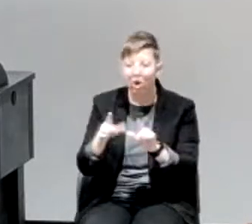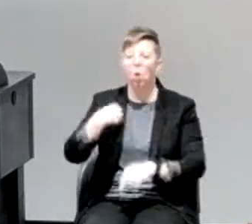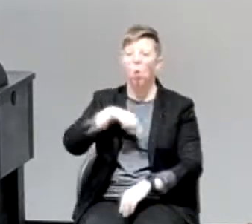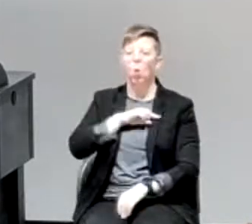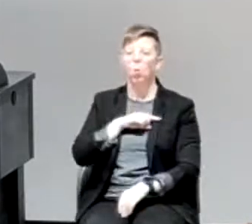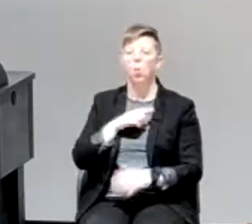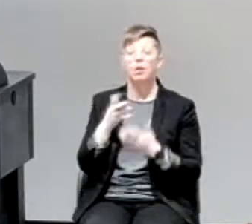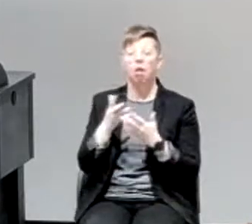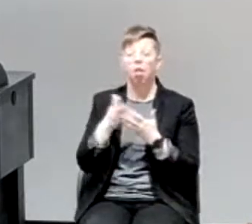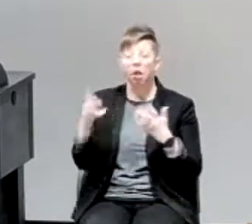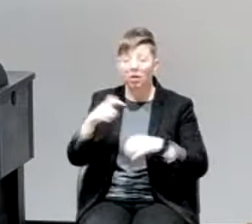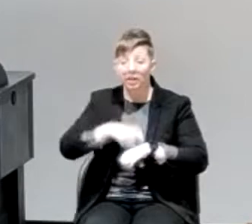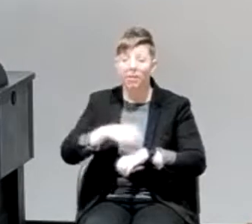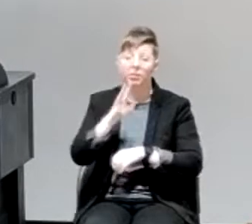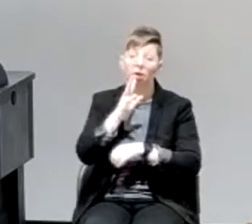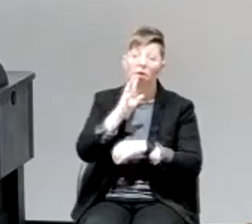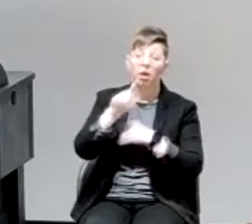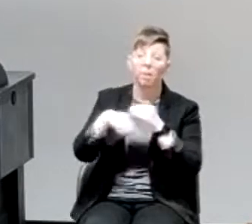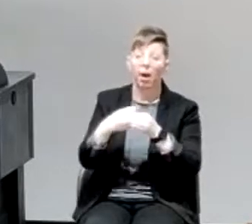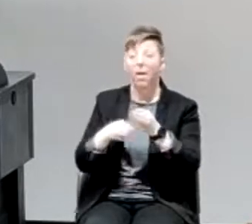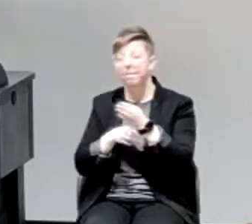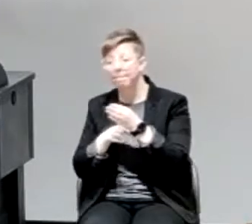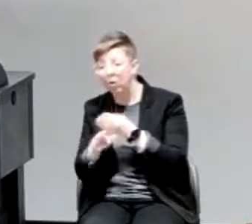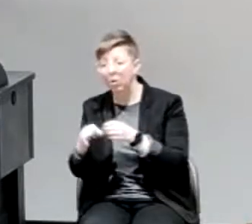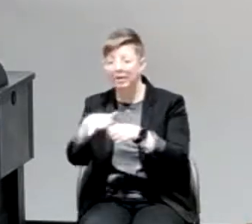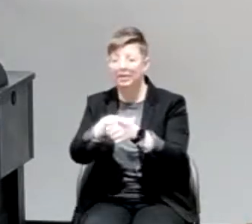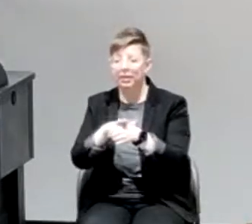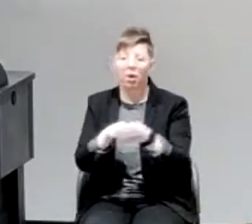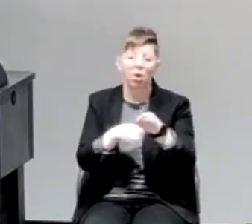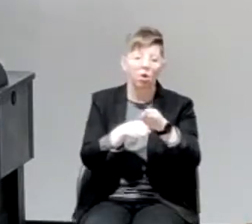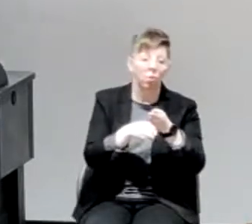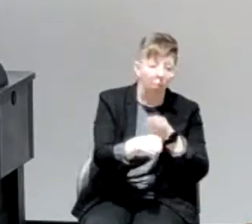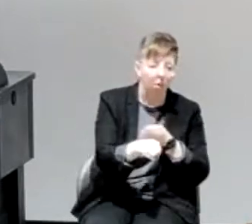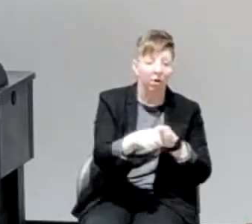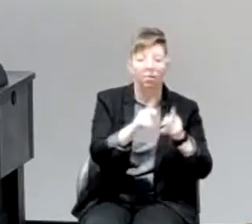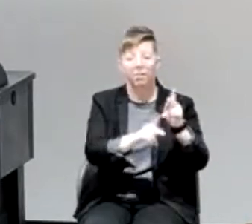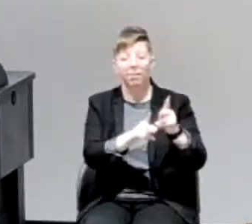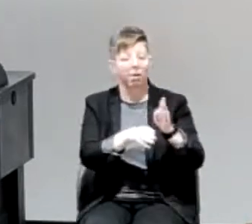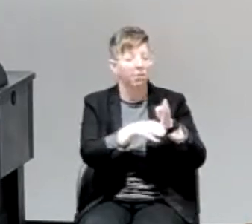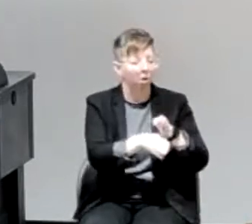Twenty years ago I was the diversity diva of M GM